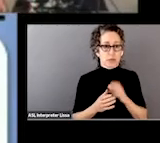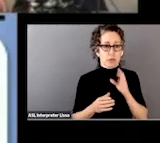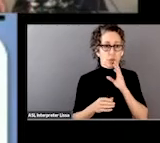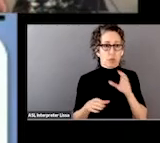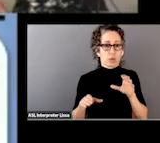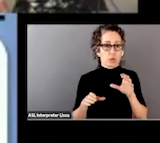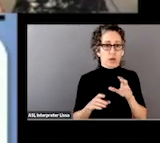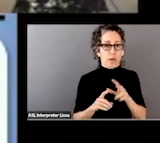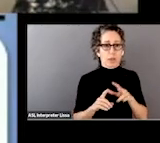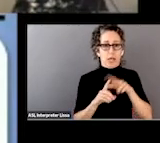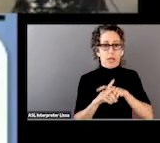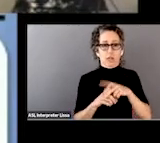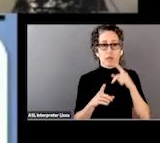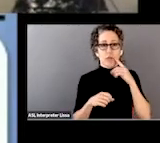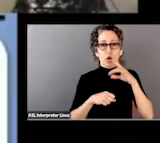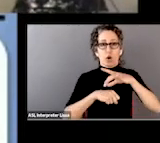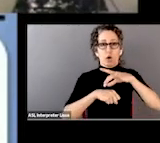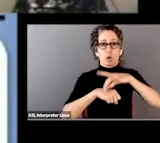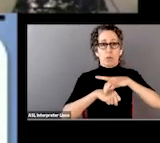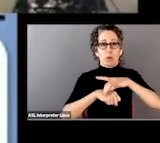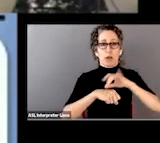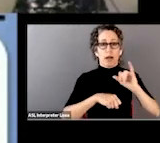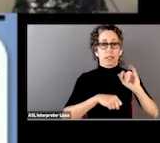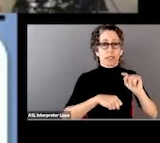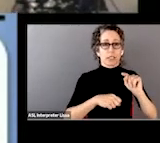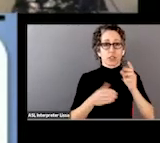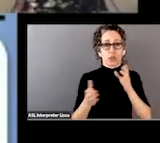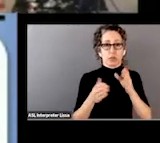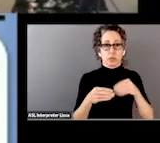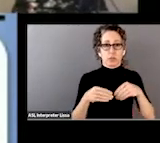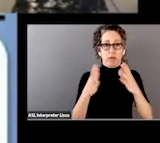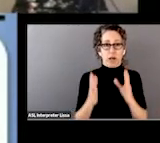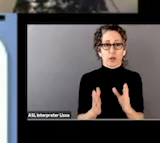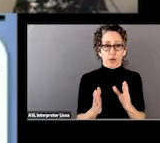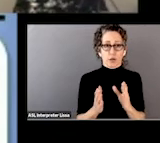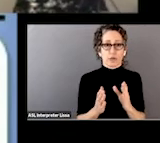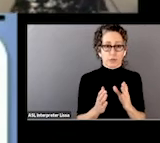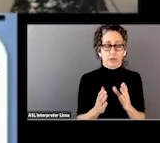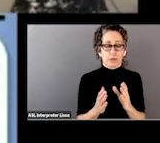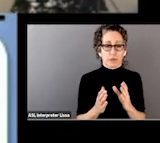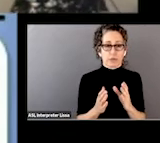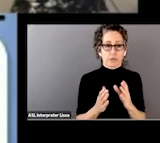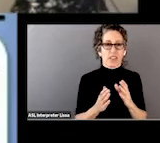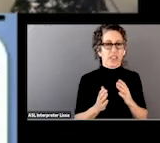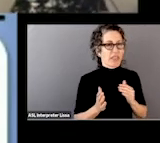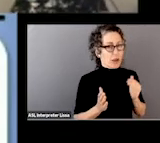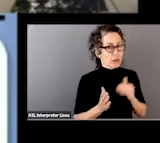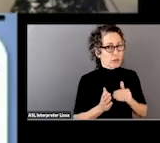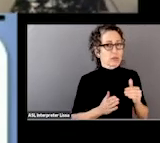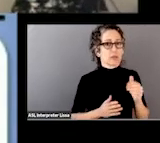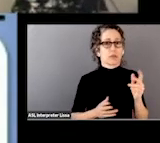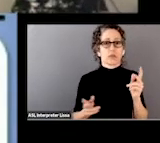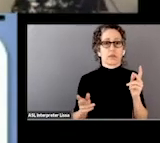of a global IP services provider which had thousands of product portfolios.